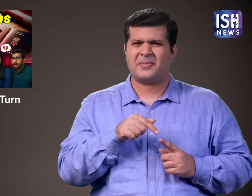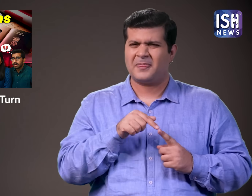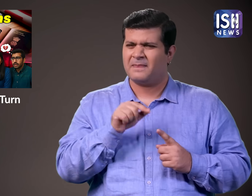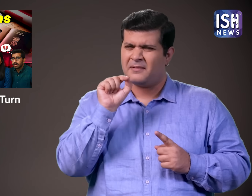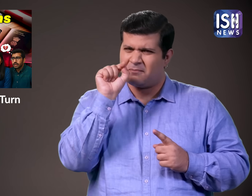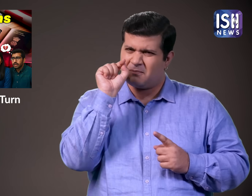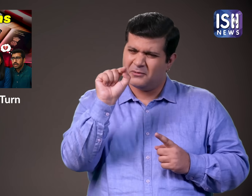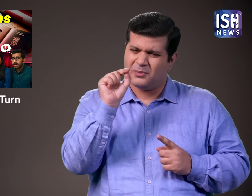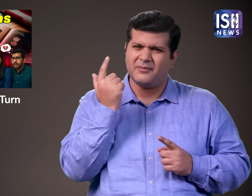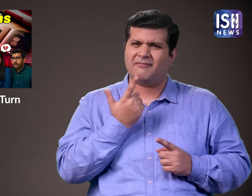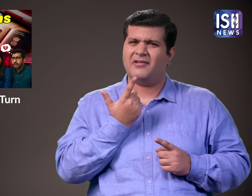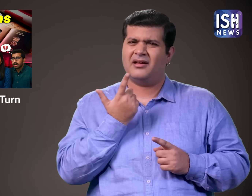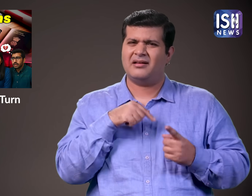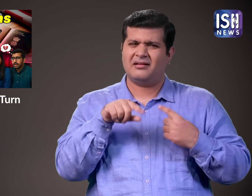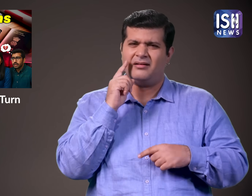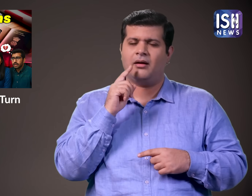But why is this happening?